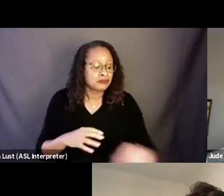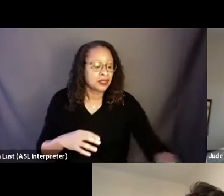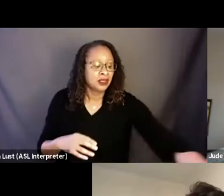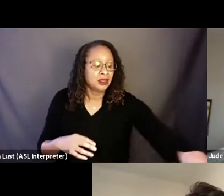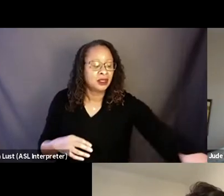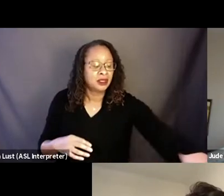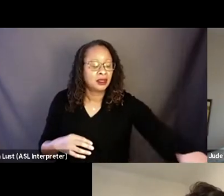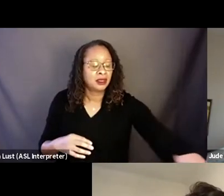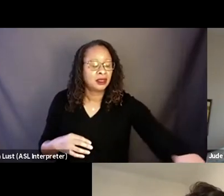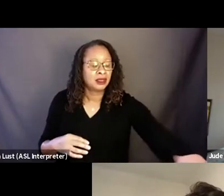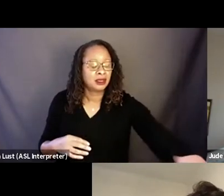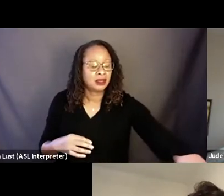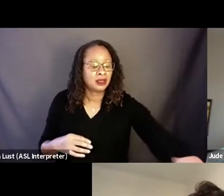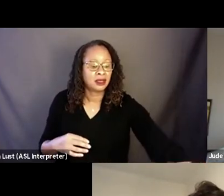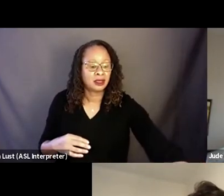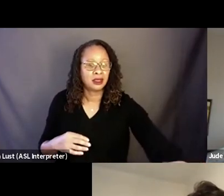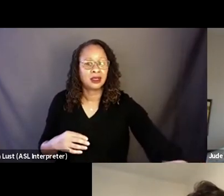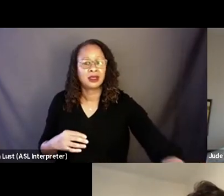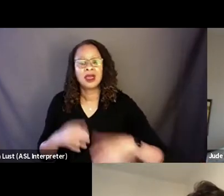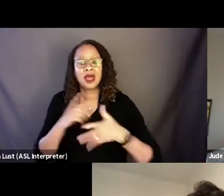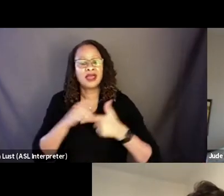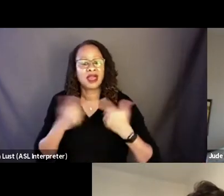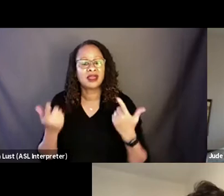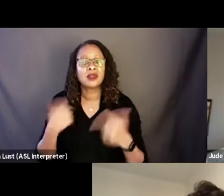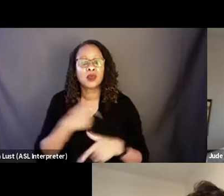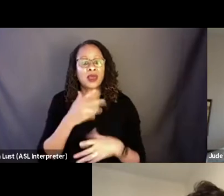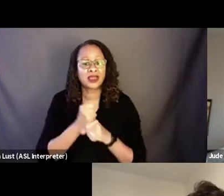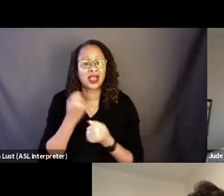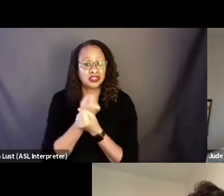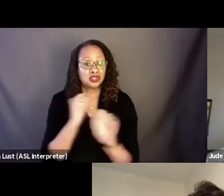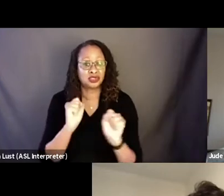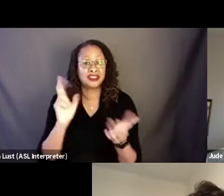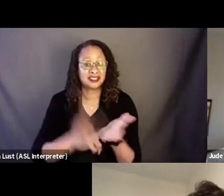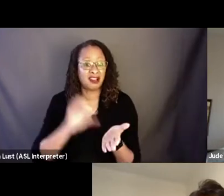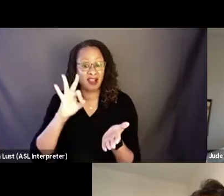And then, ultimately, we got the security sign off from everybody in the film.